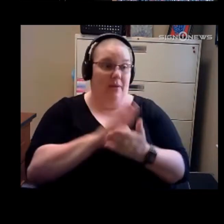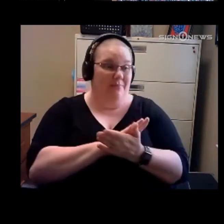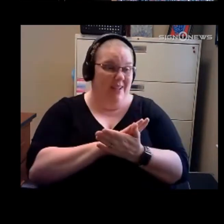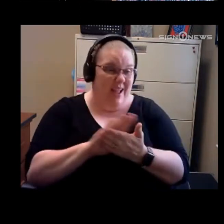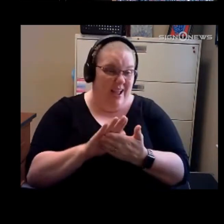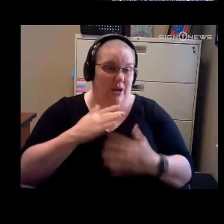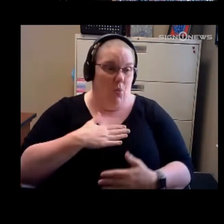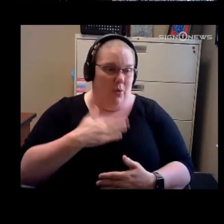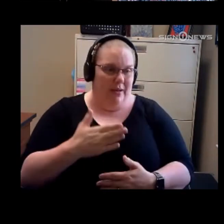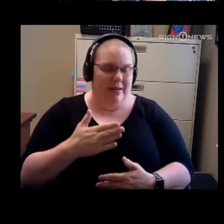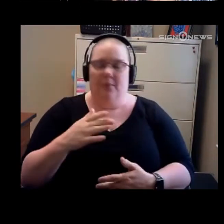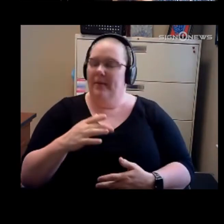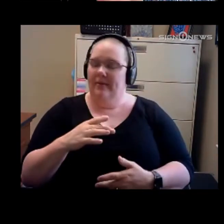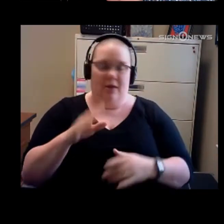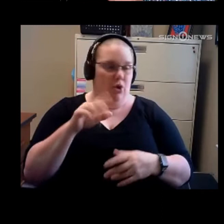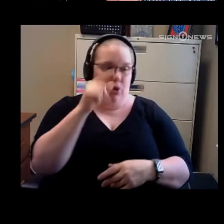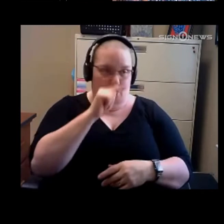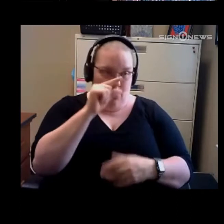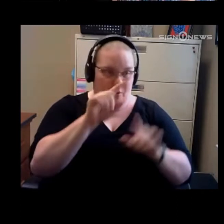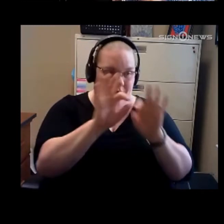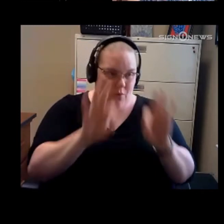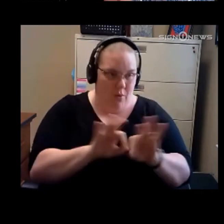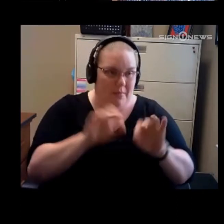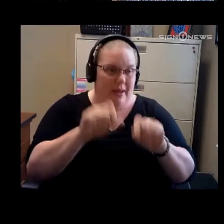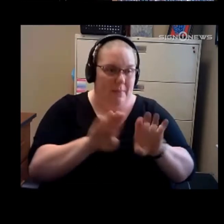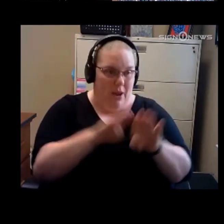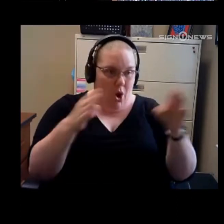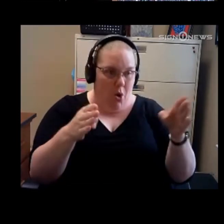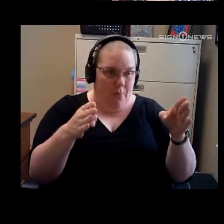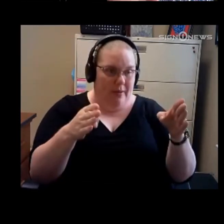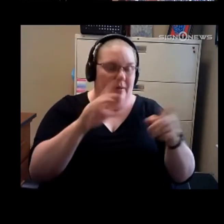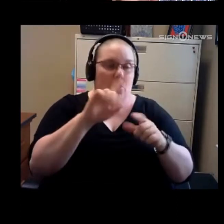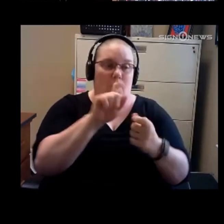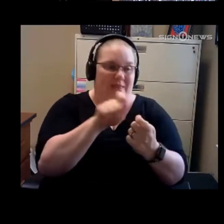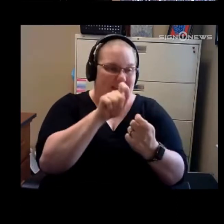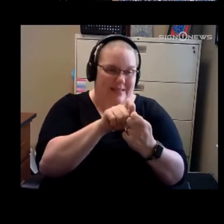exact questions so y'all can just complete that accurately for those of you who were